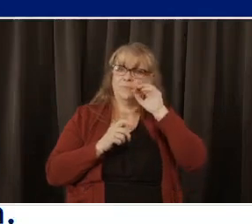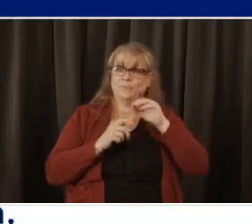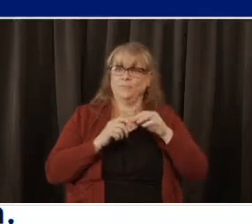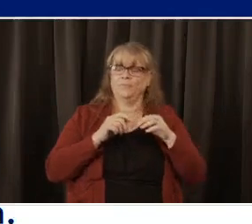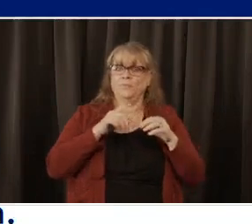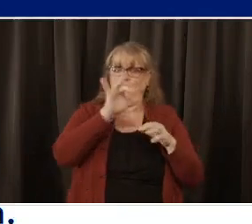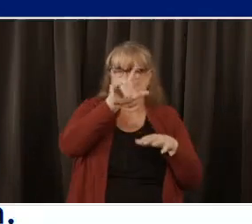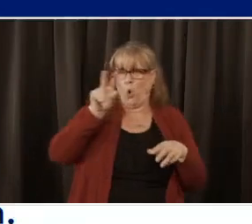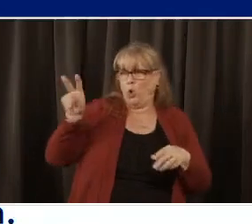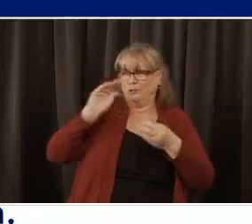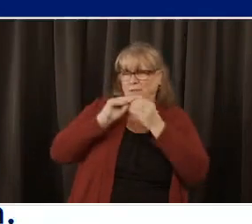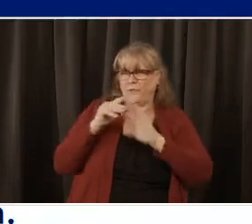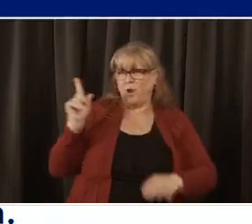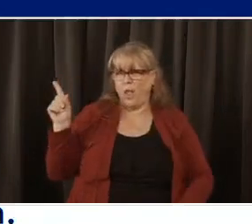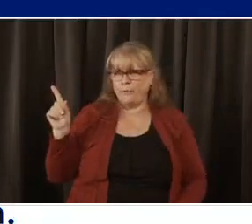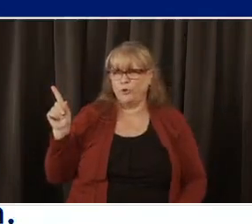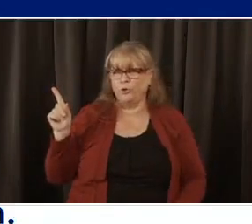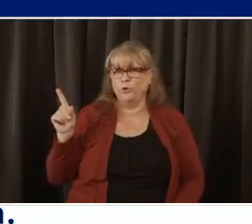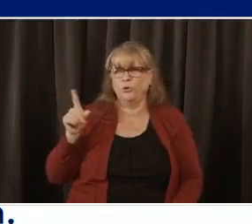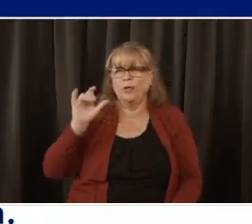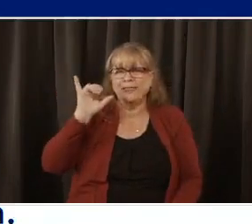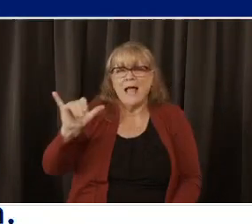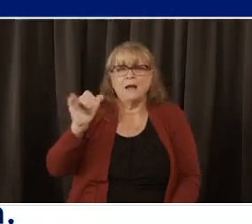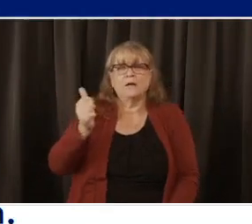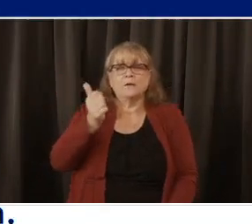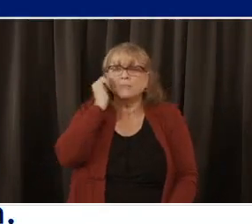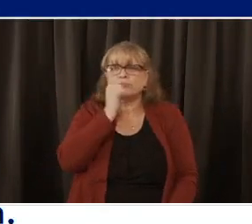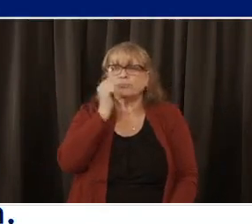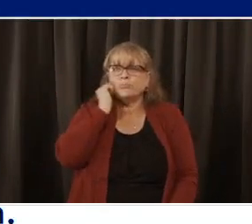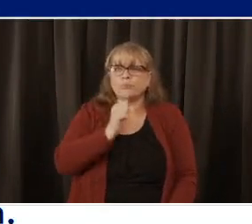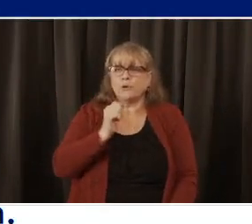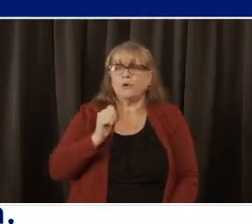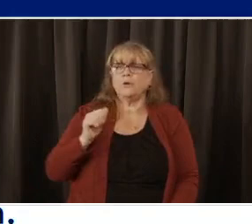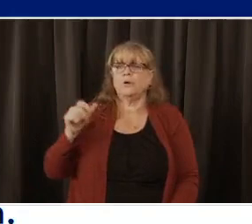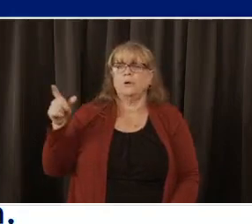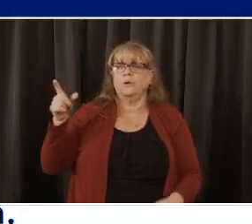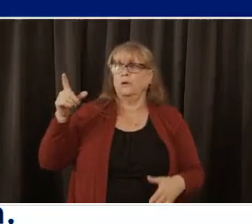very clearly experienced an increase in cases over the last couple of weeks in Colorado. This